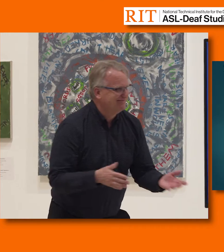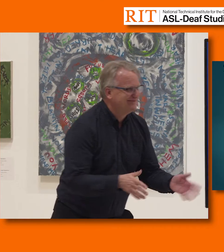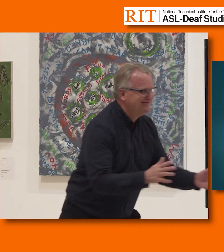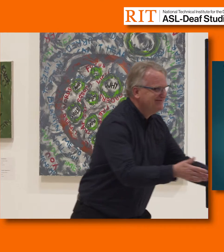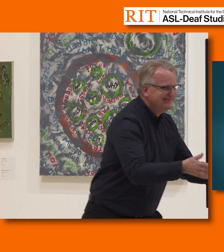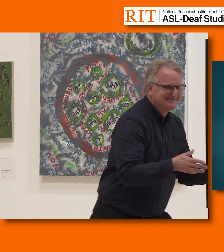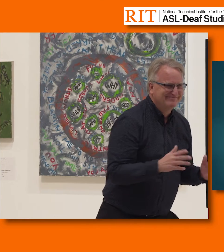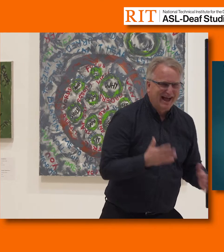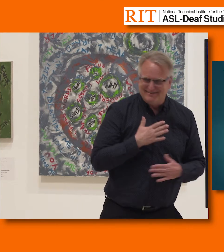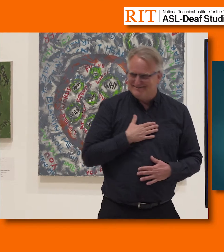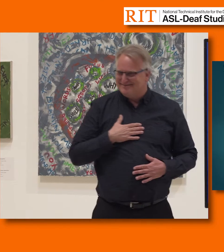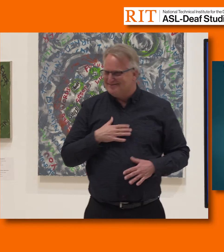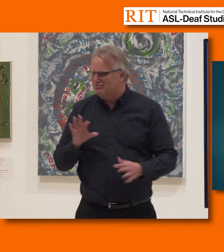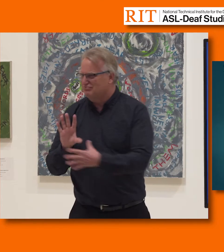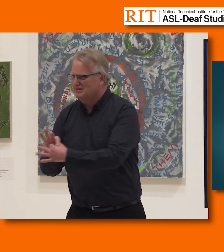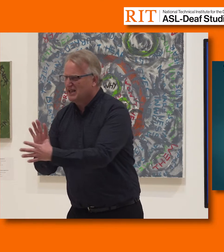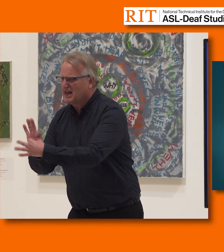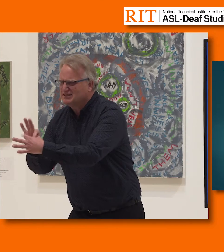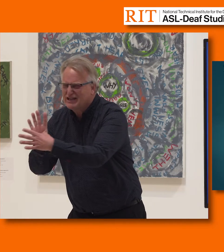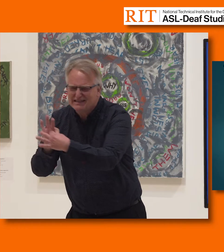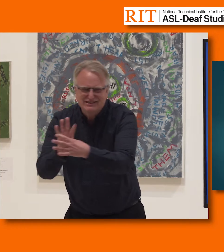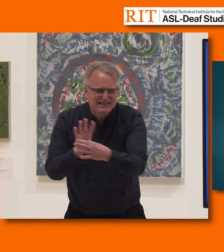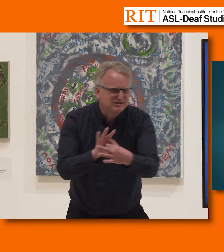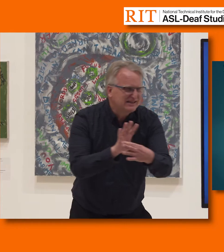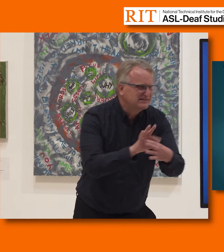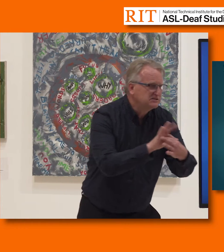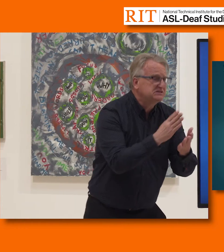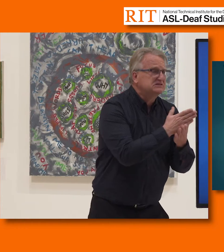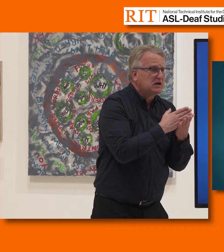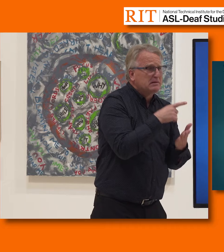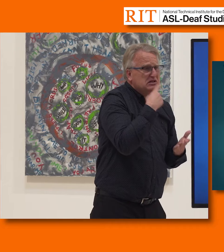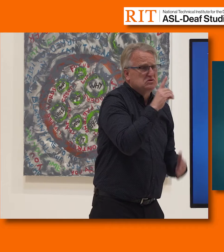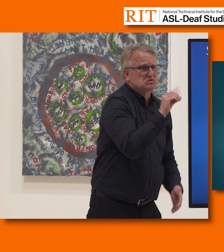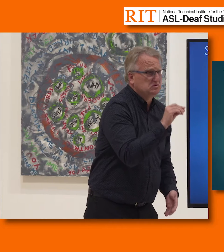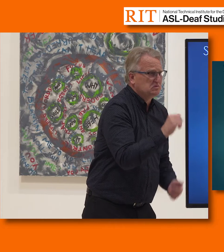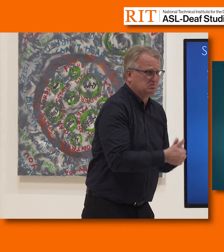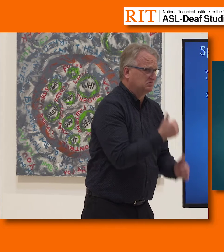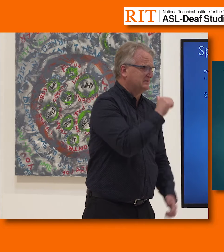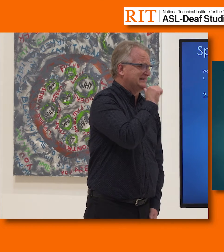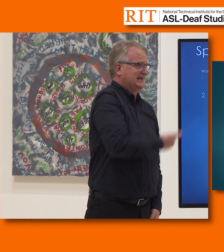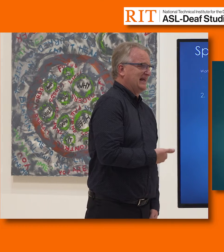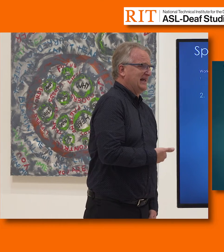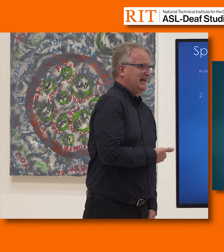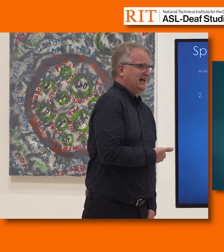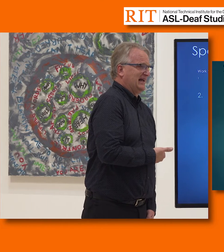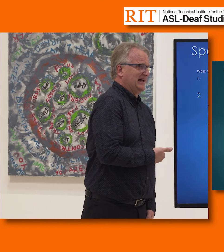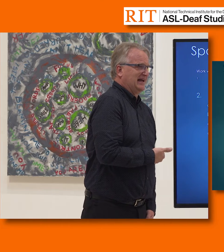It's different now, right? There are presenters who are really good at presenting